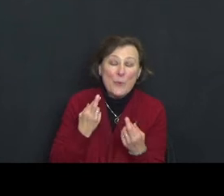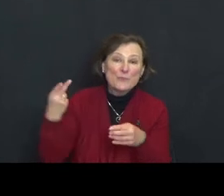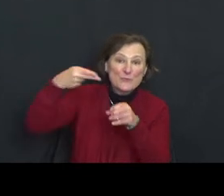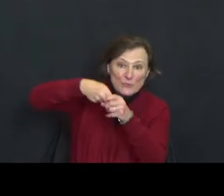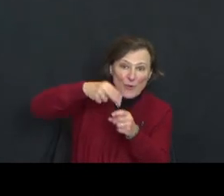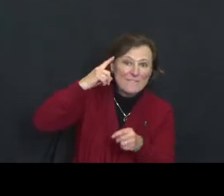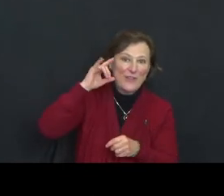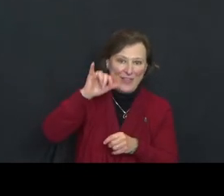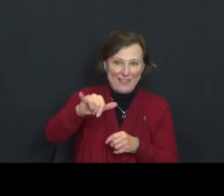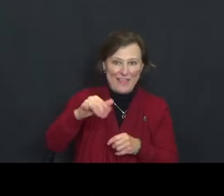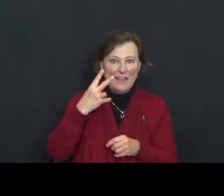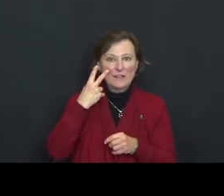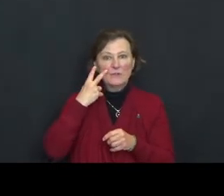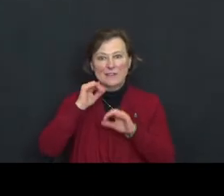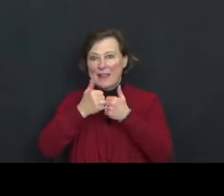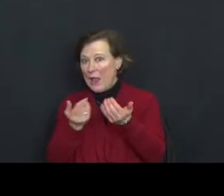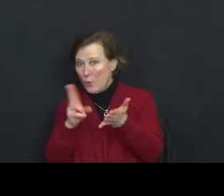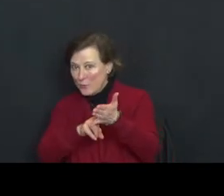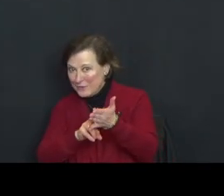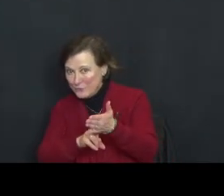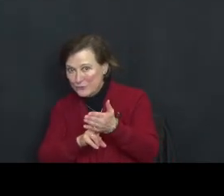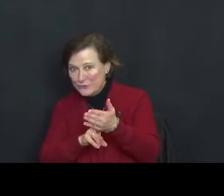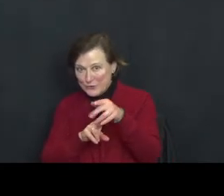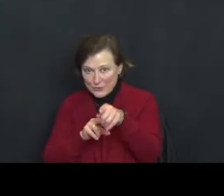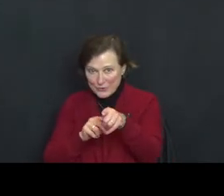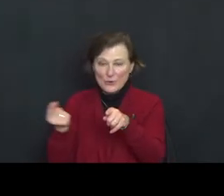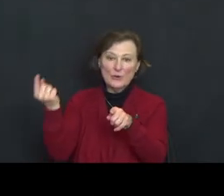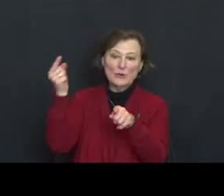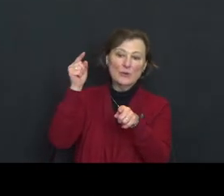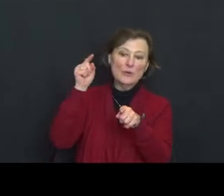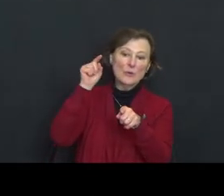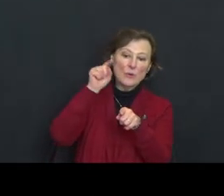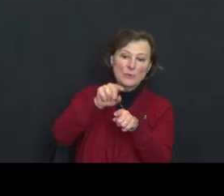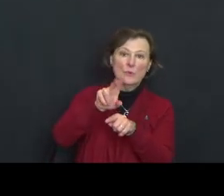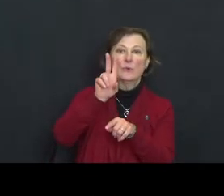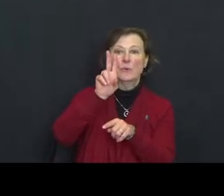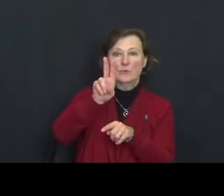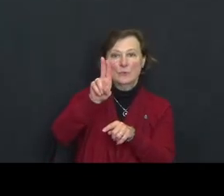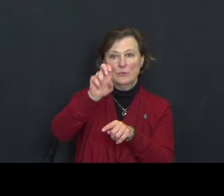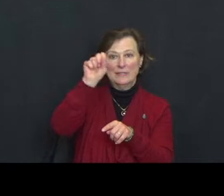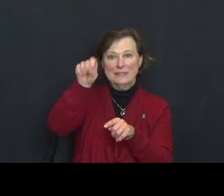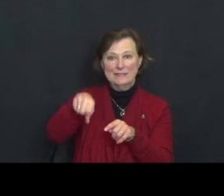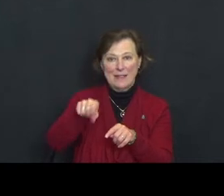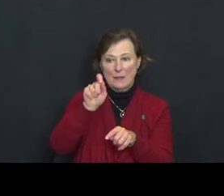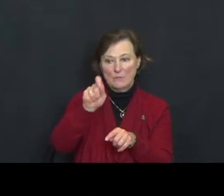You can see how to register for that by going to the uusalem.org calendar.